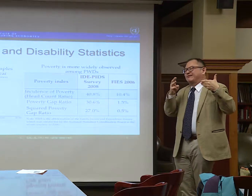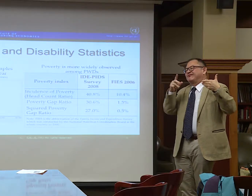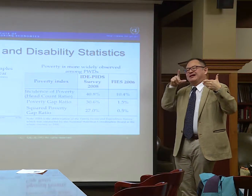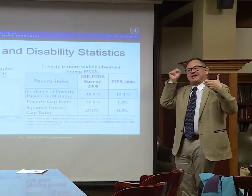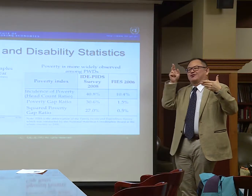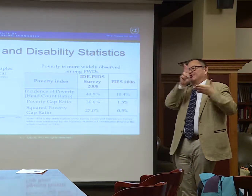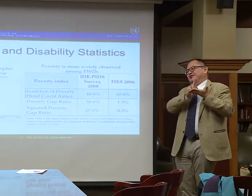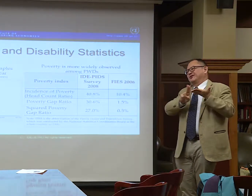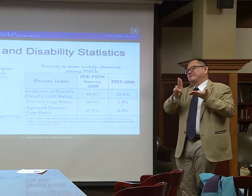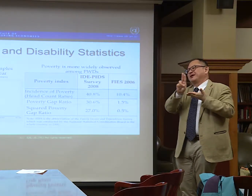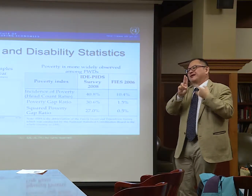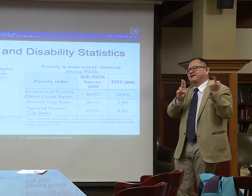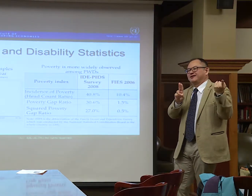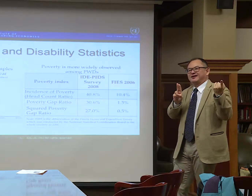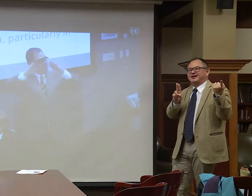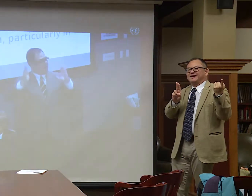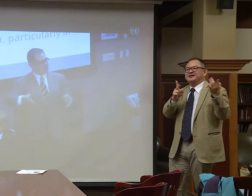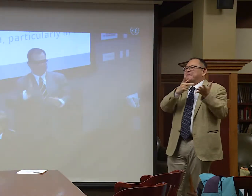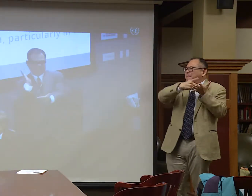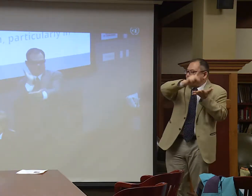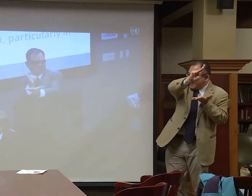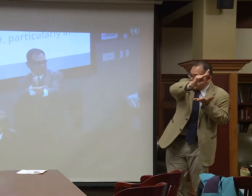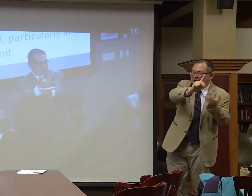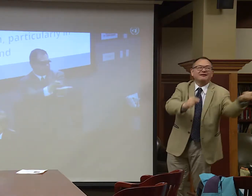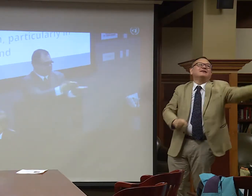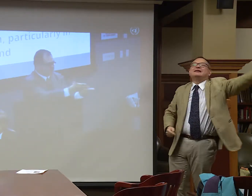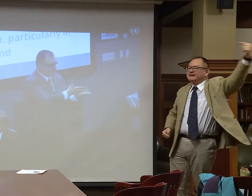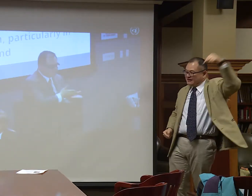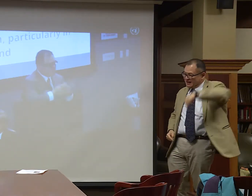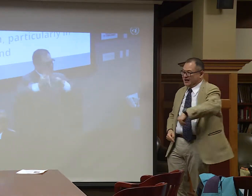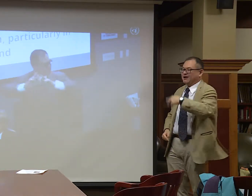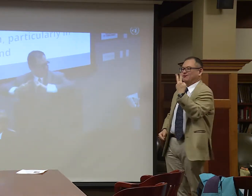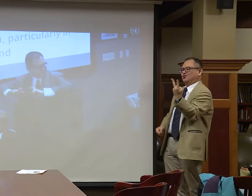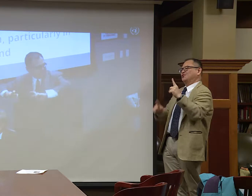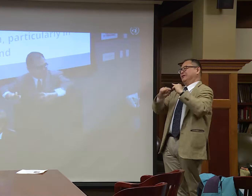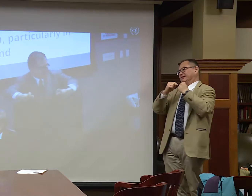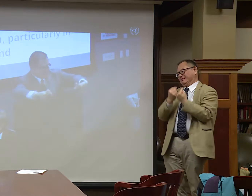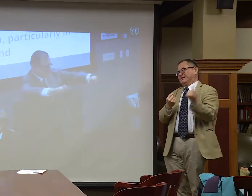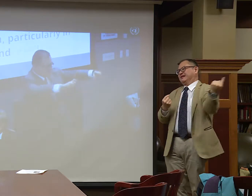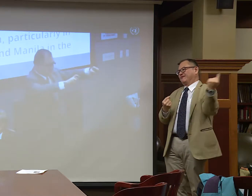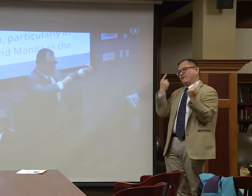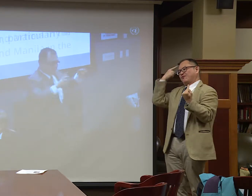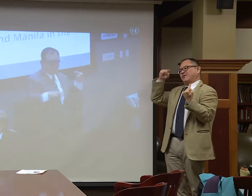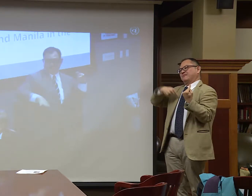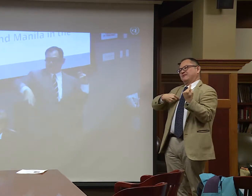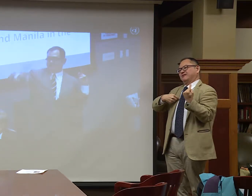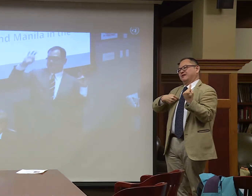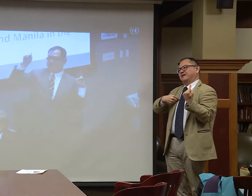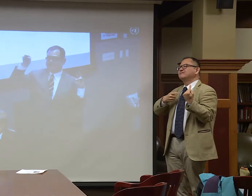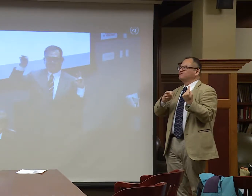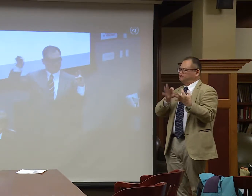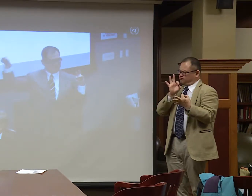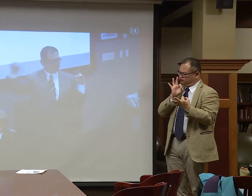was not up to par that I needed. Gallaudet did send an interpreter along with me